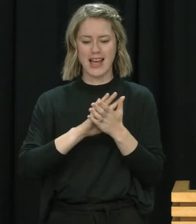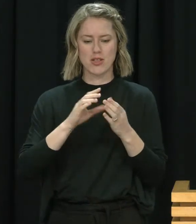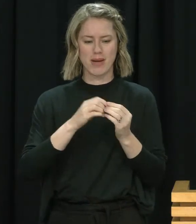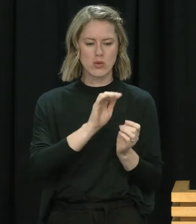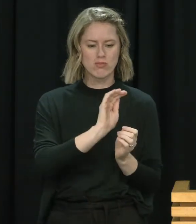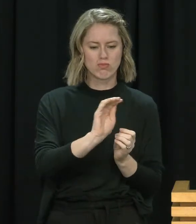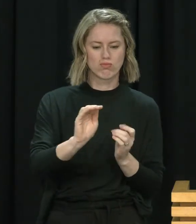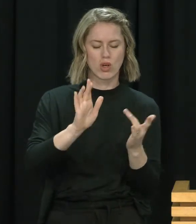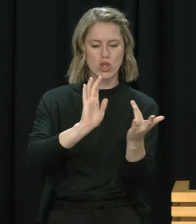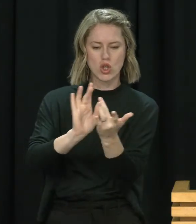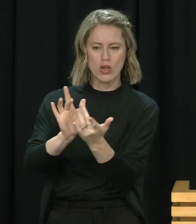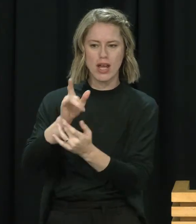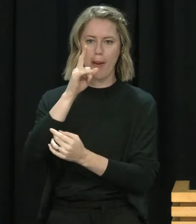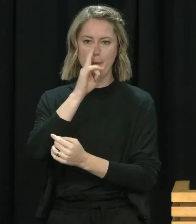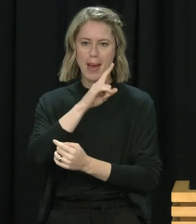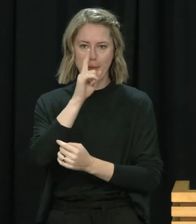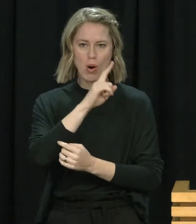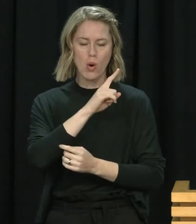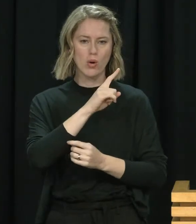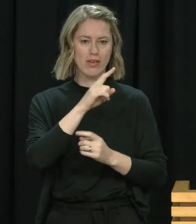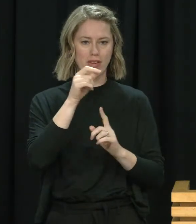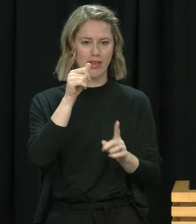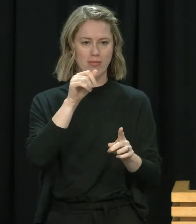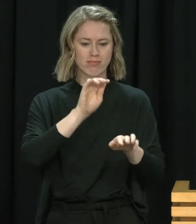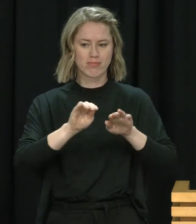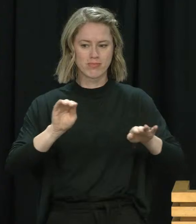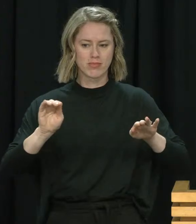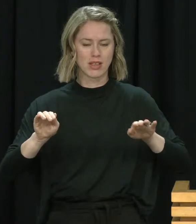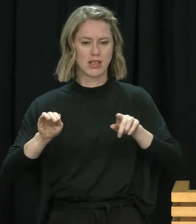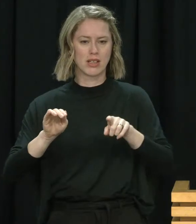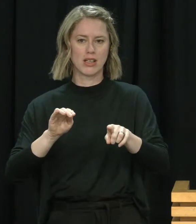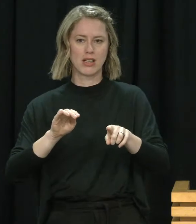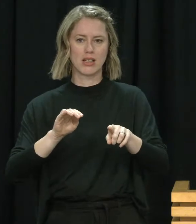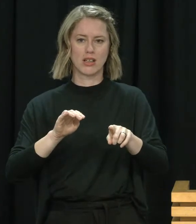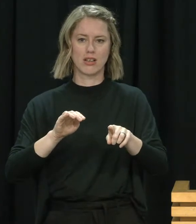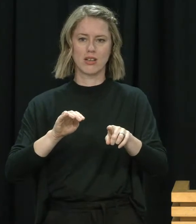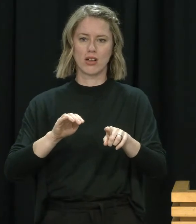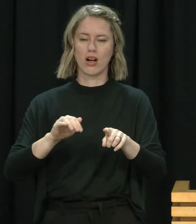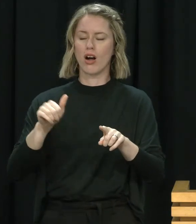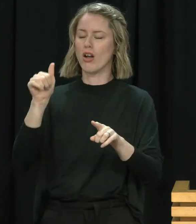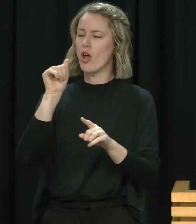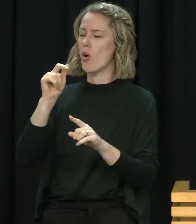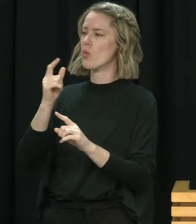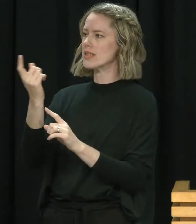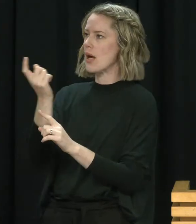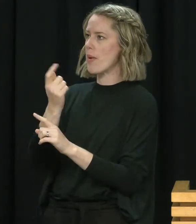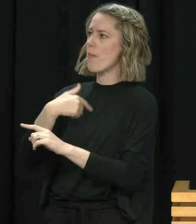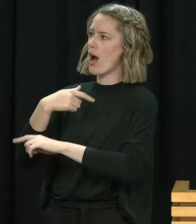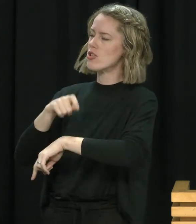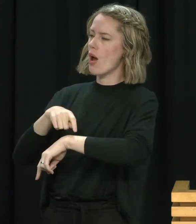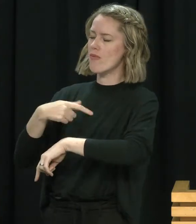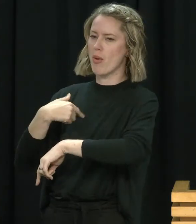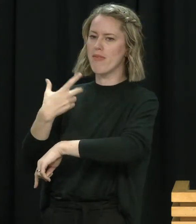message to each DHB in his conversations with them - we do want them to be actively